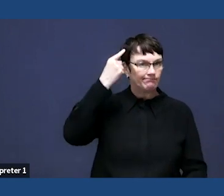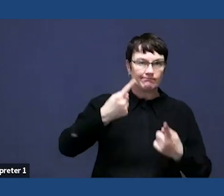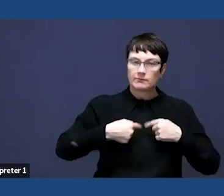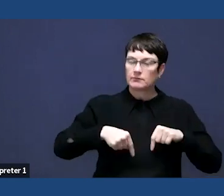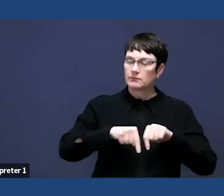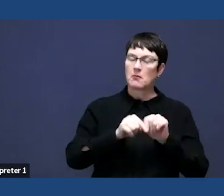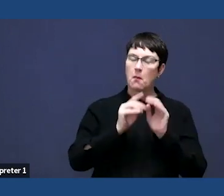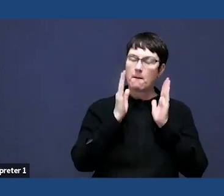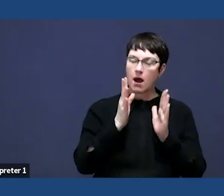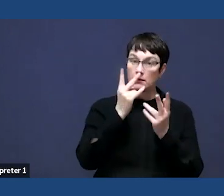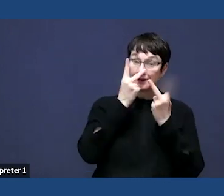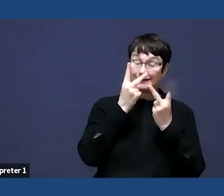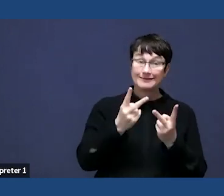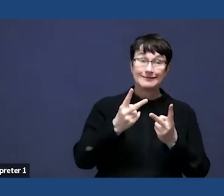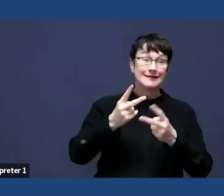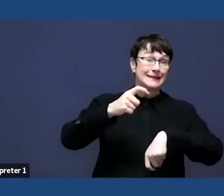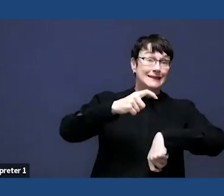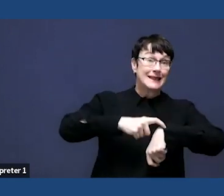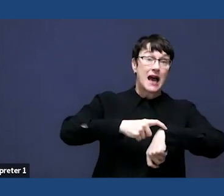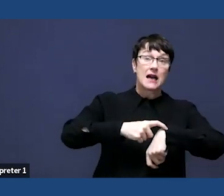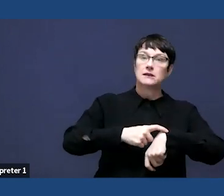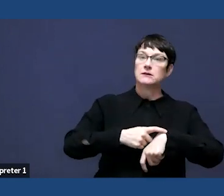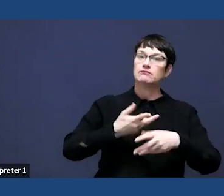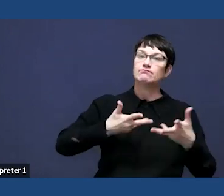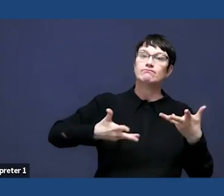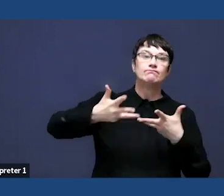impoverished because they don't have digital access.